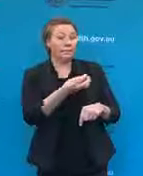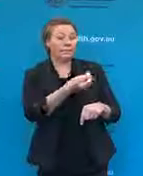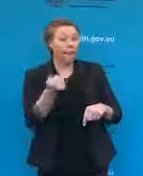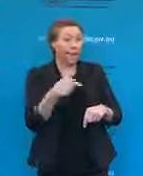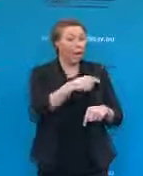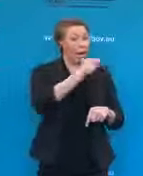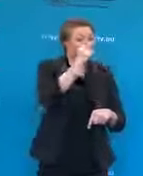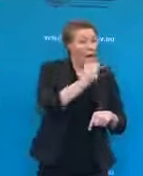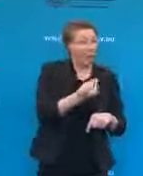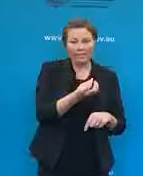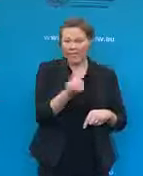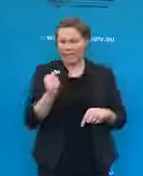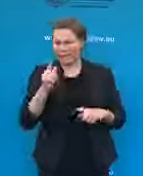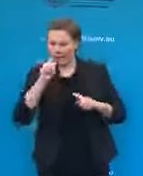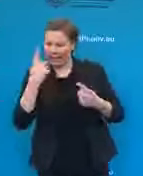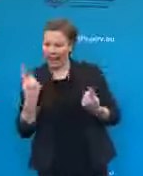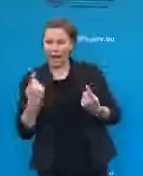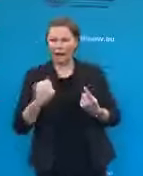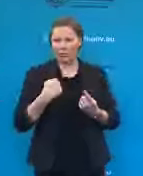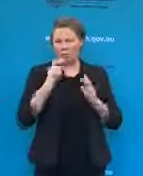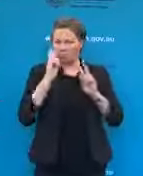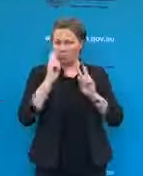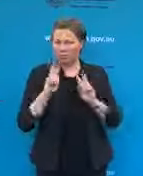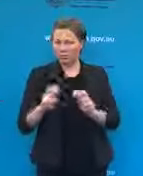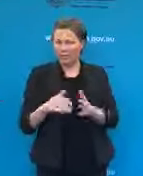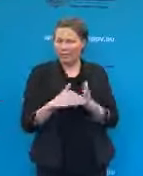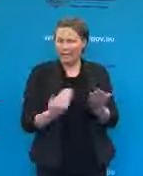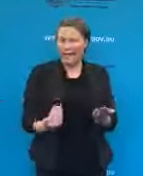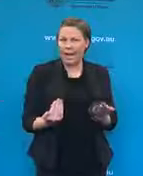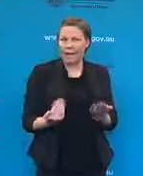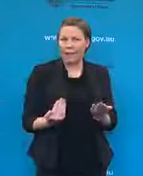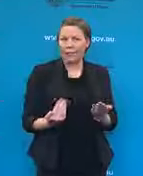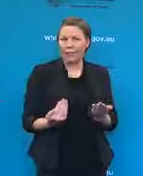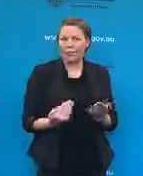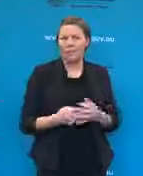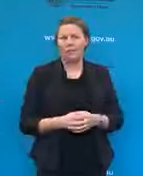it and we are exploring that. There's a very significant lot of work being done